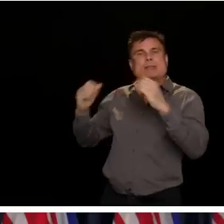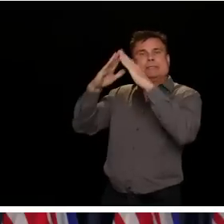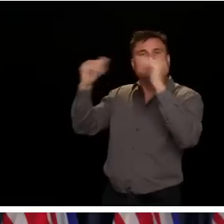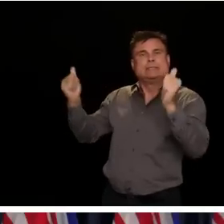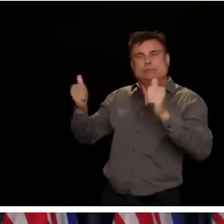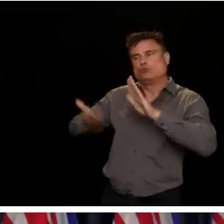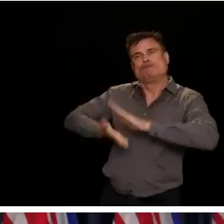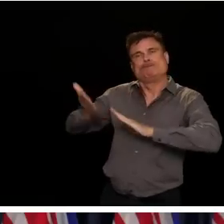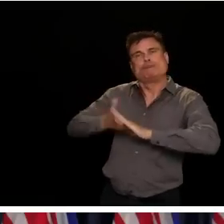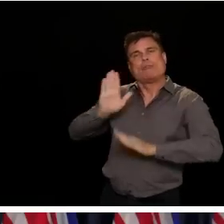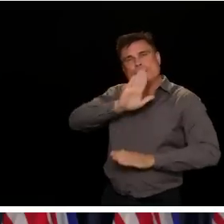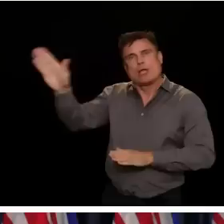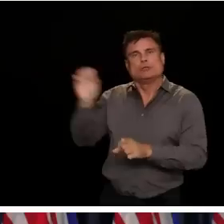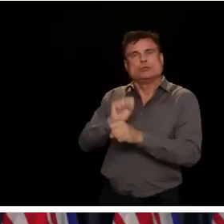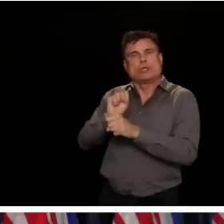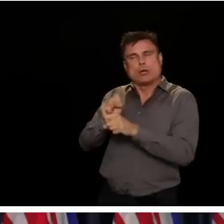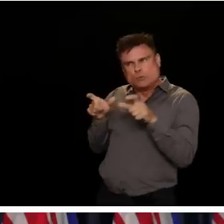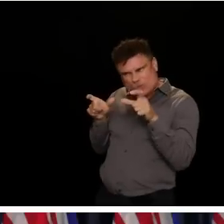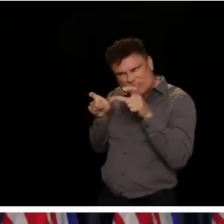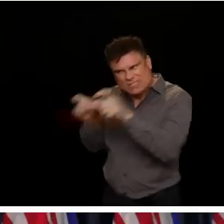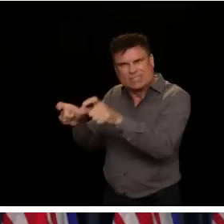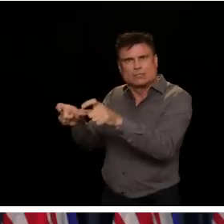BC the measures we have in place to protect